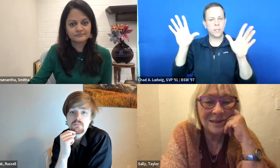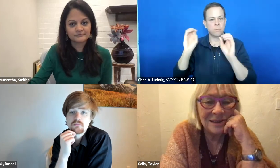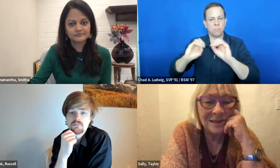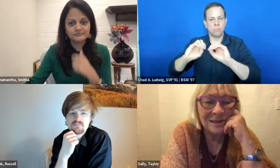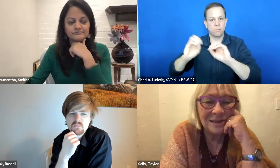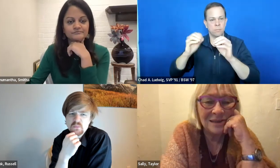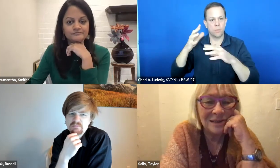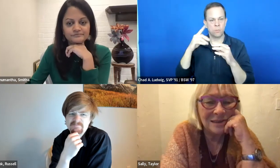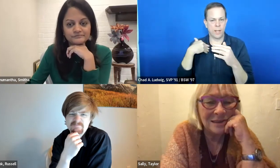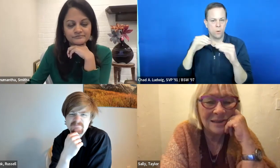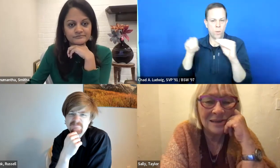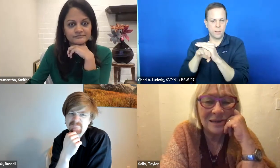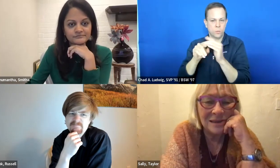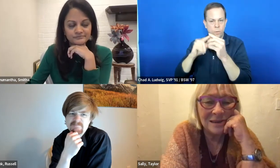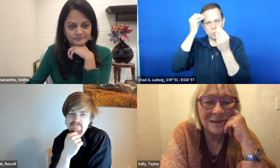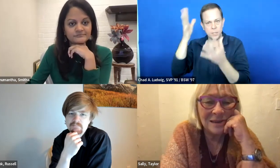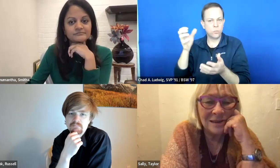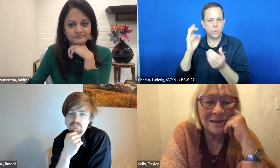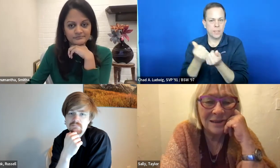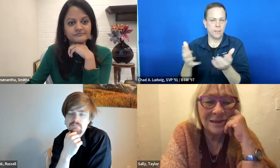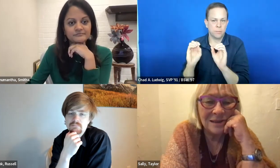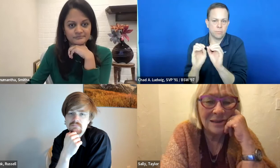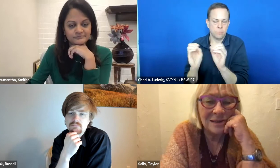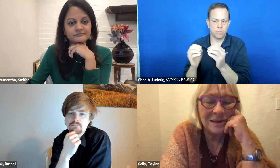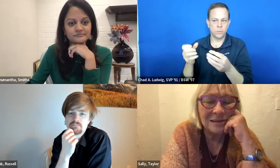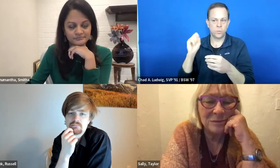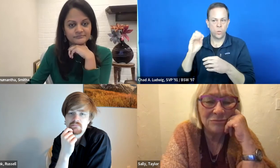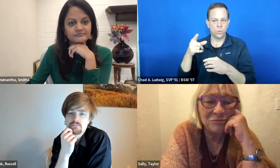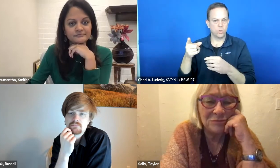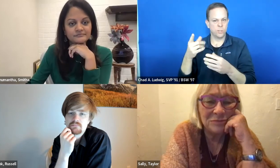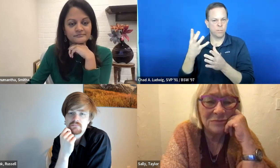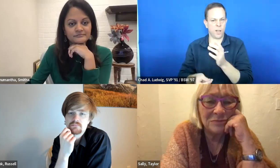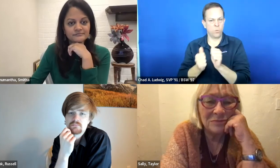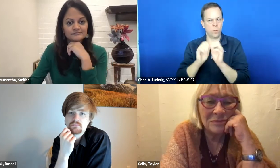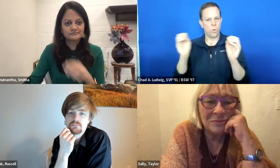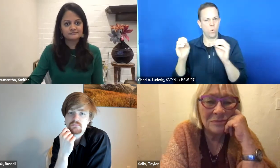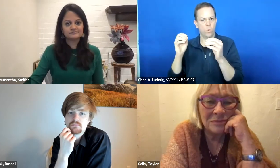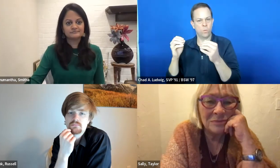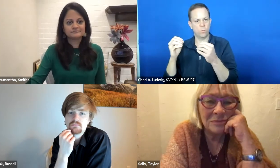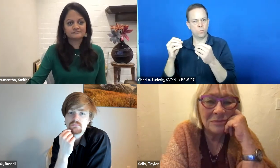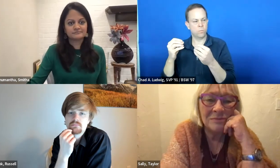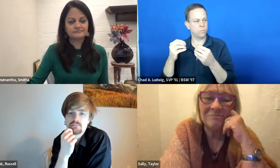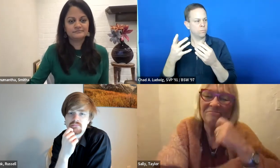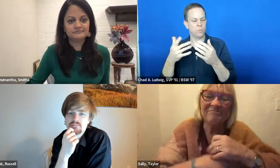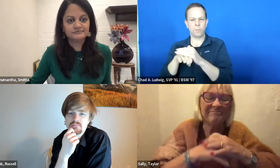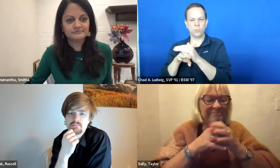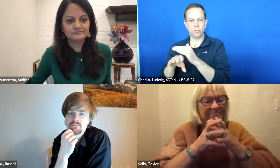They don't have interpreters or anything, though, so in terms of access to information, that's not completely there, but...